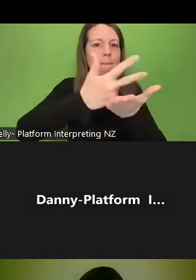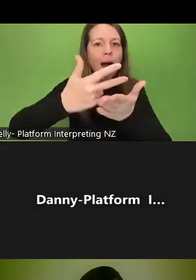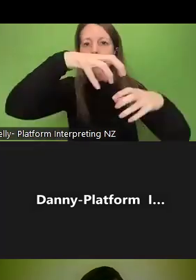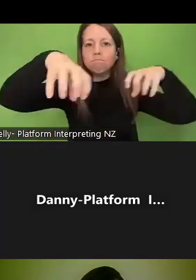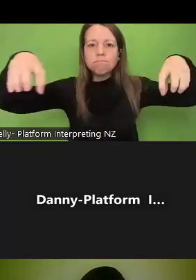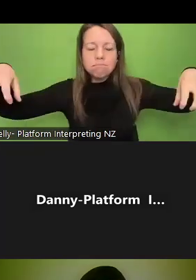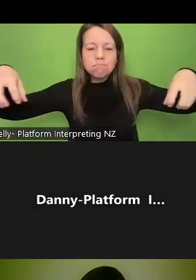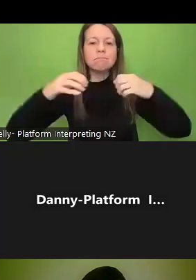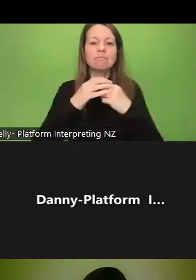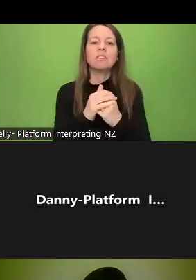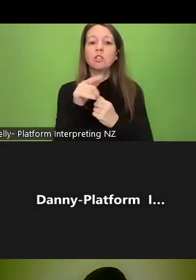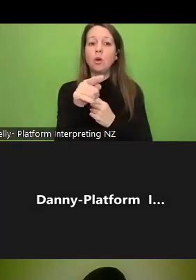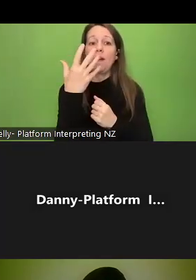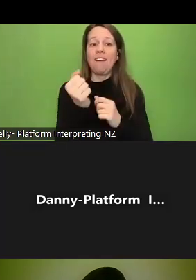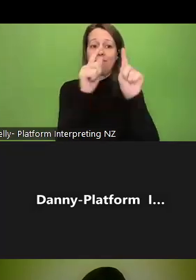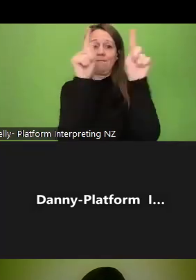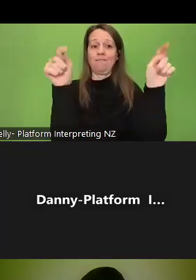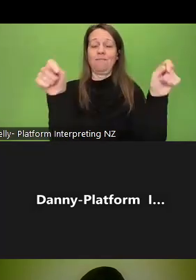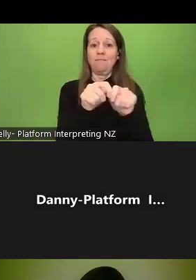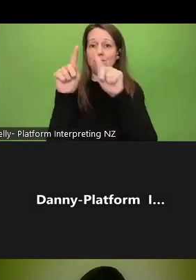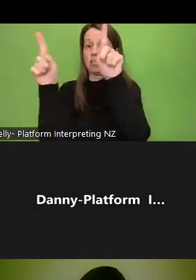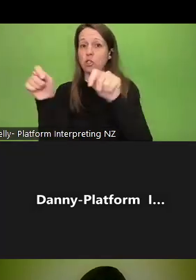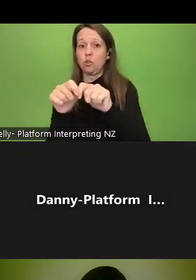the information in the images non-visually.